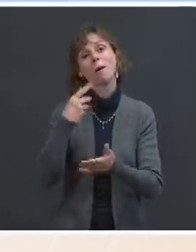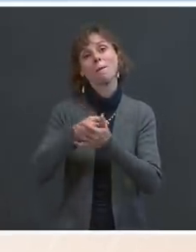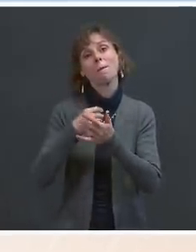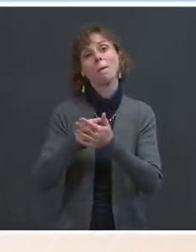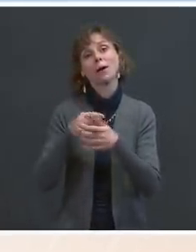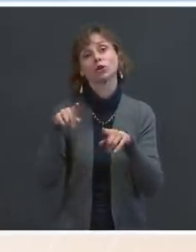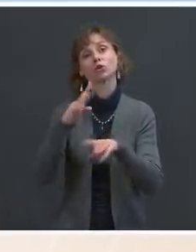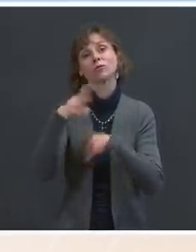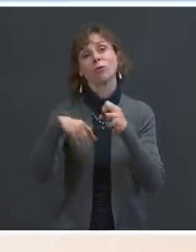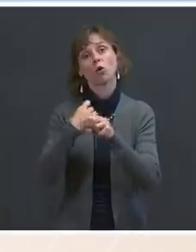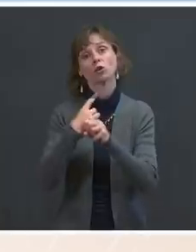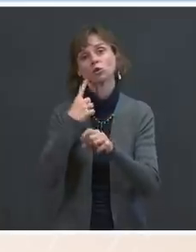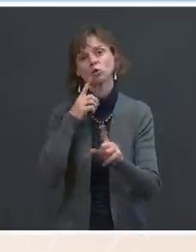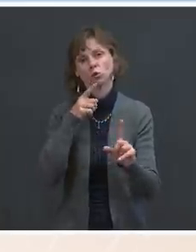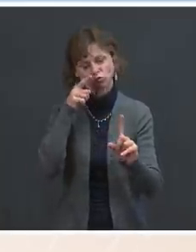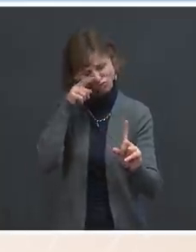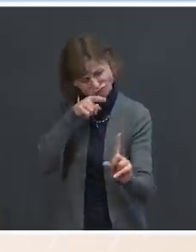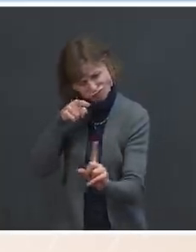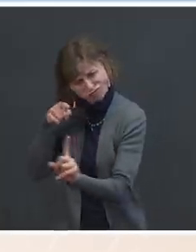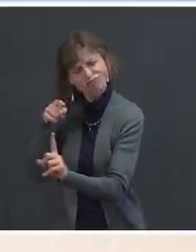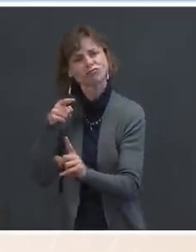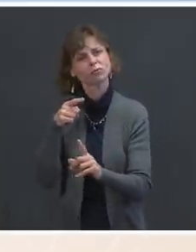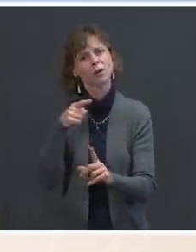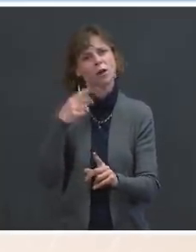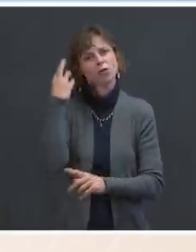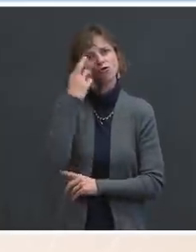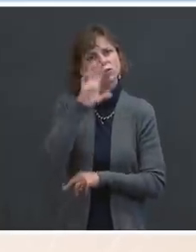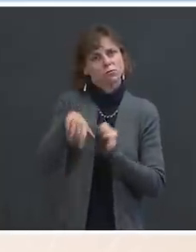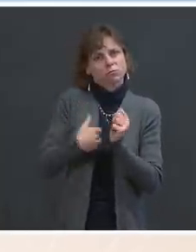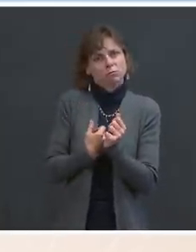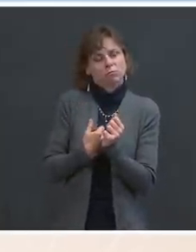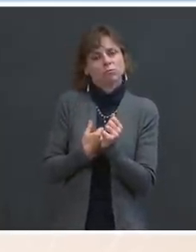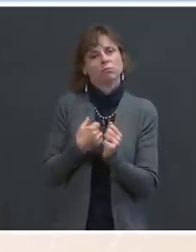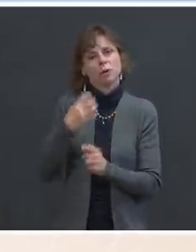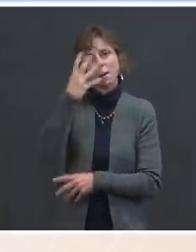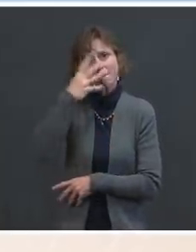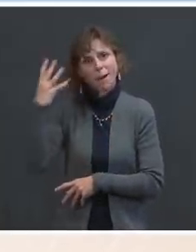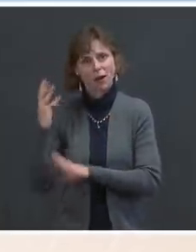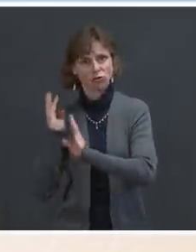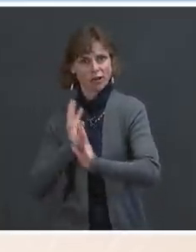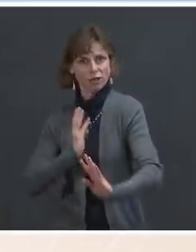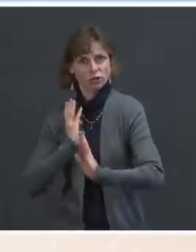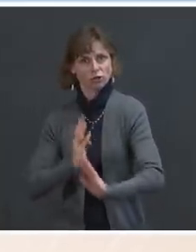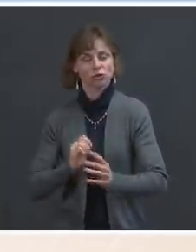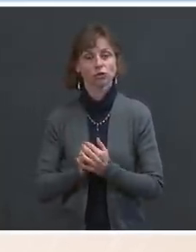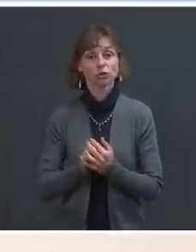including corruption, violence, and economic devastation exacerbated by climate change.